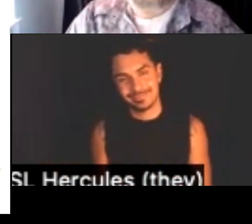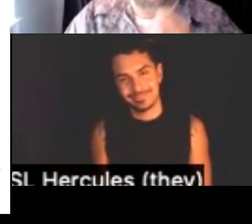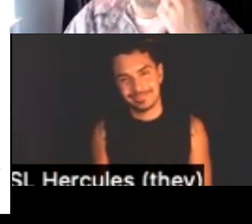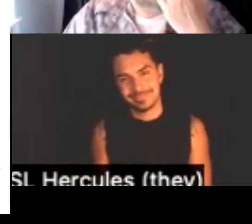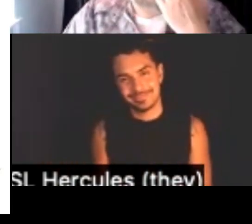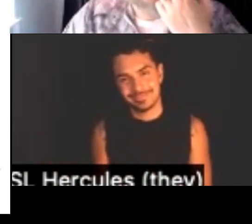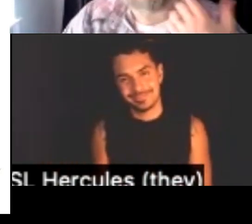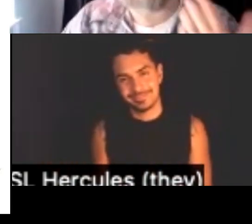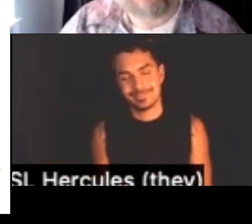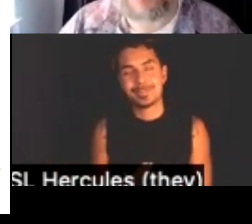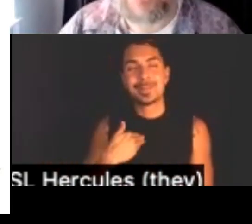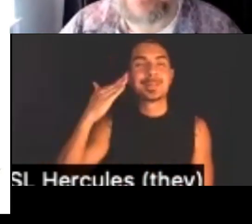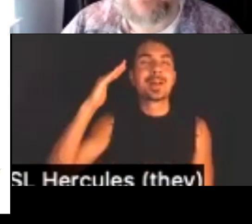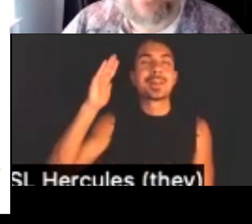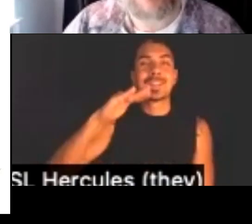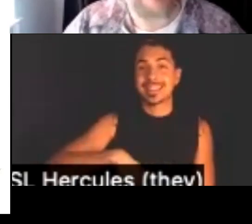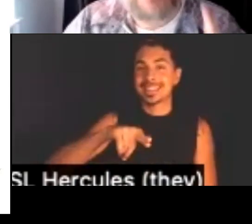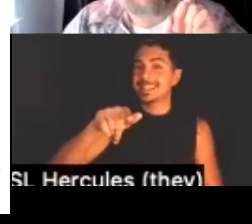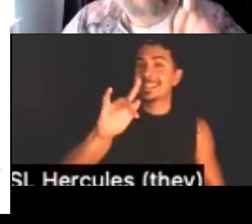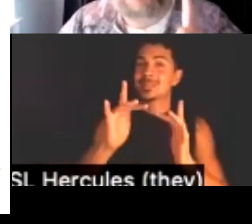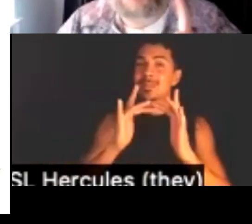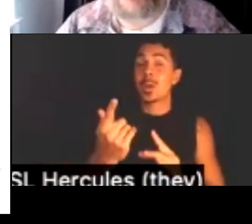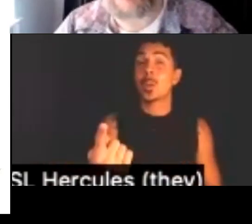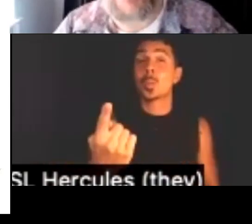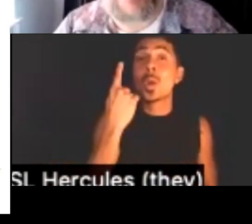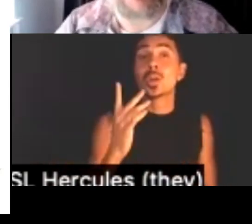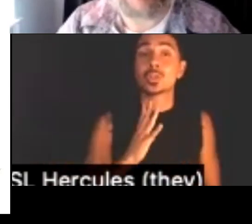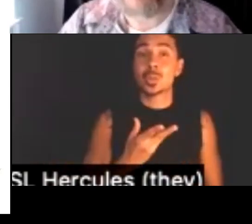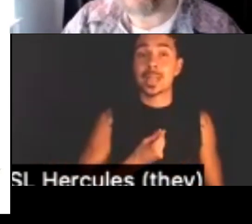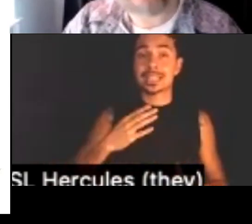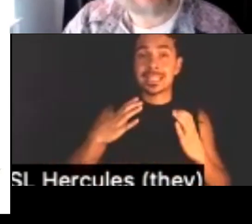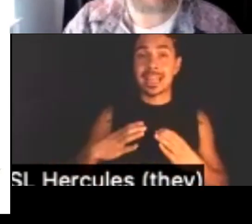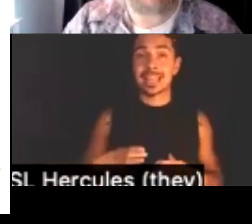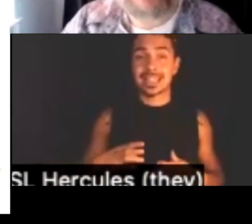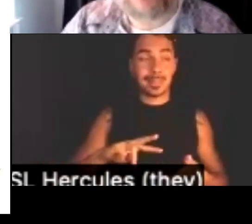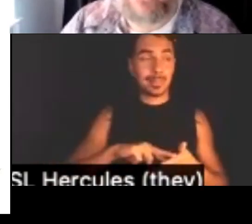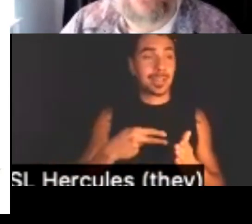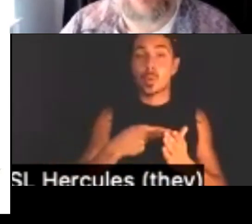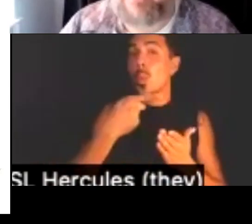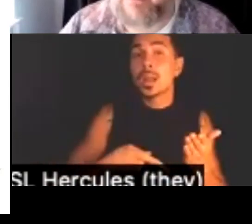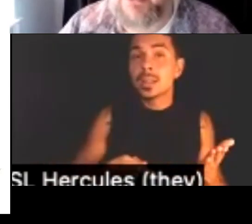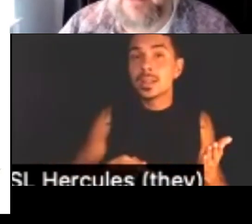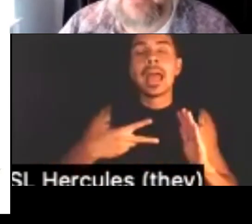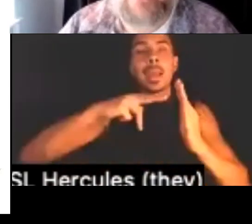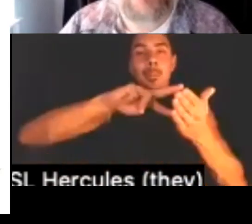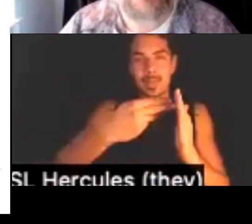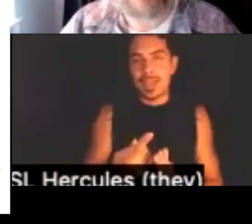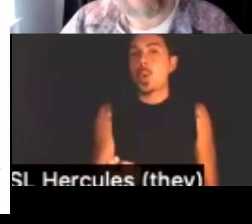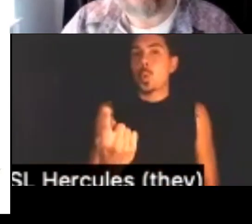that having one trans client is having one trans client. So it doesn't mean that you know a lot about trans folks